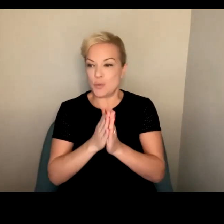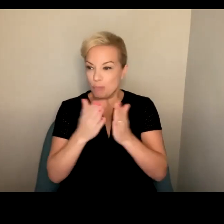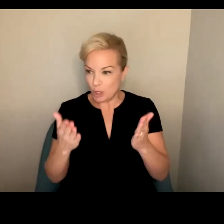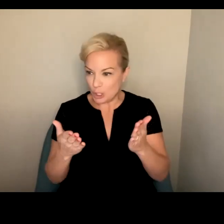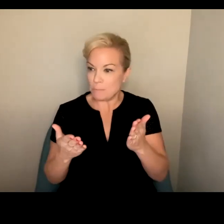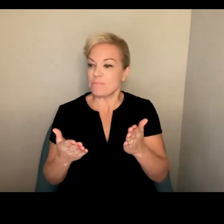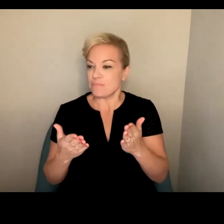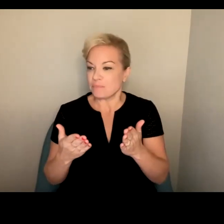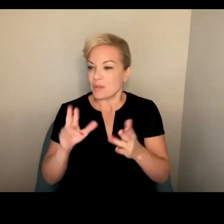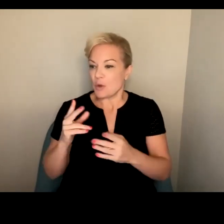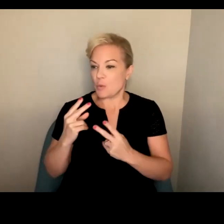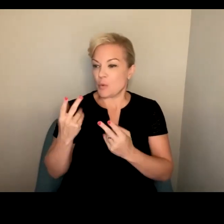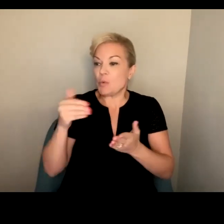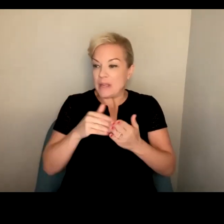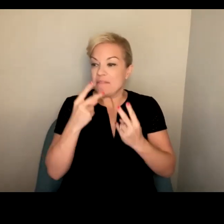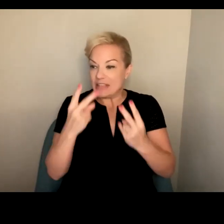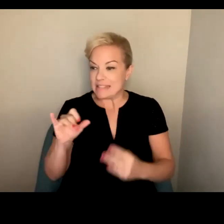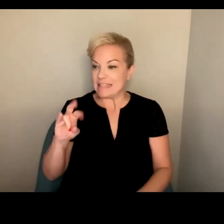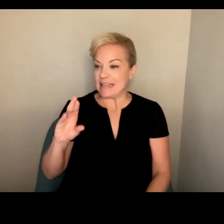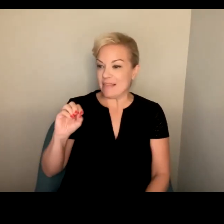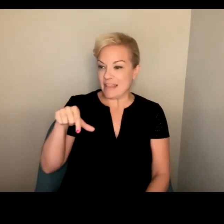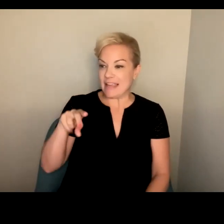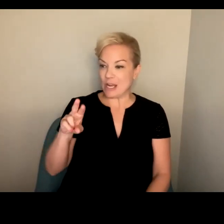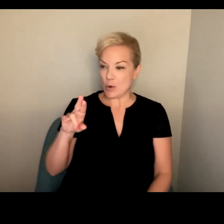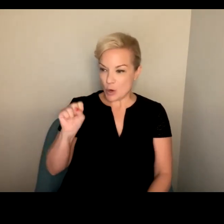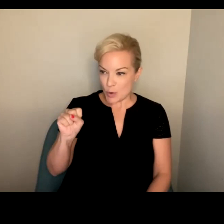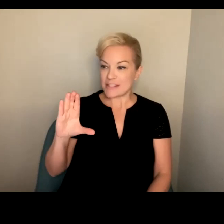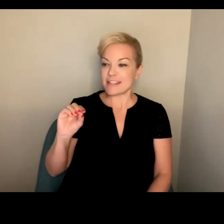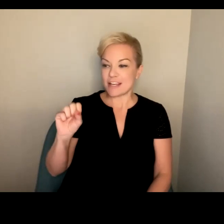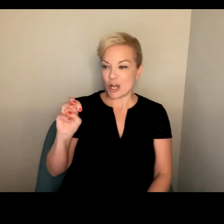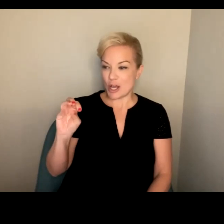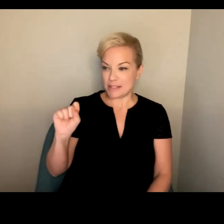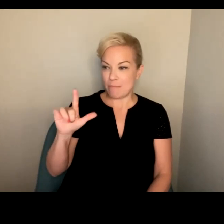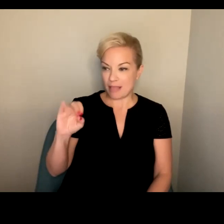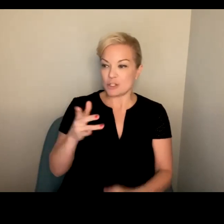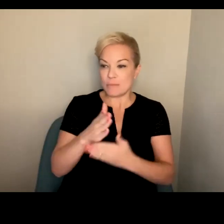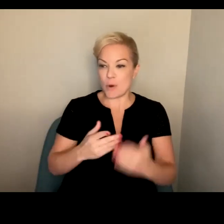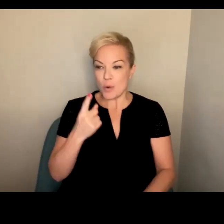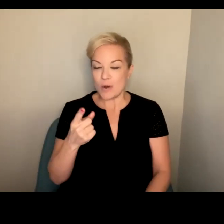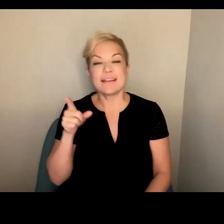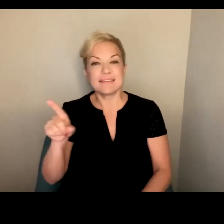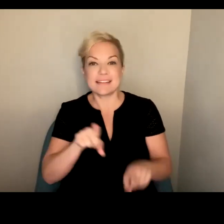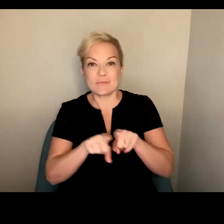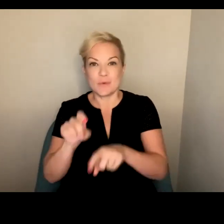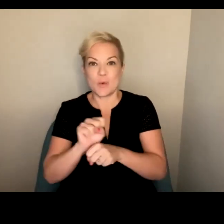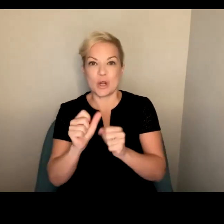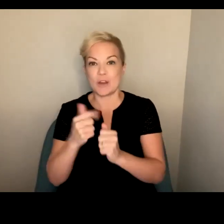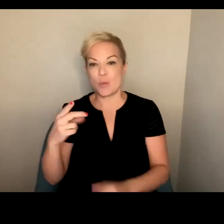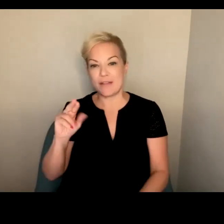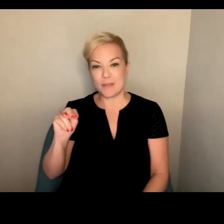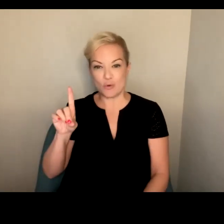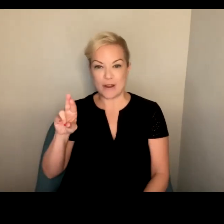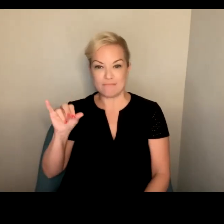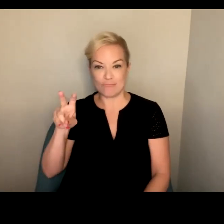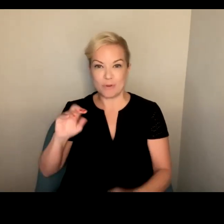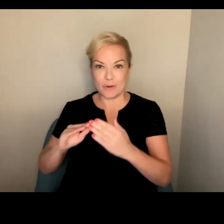Kevin is also working with the Six Nations Grand River Community in the Deskaheh Project and the